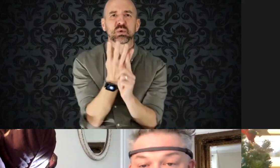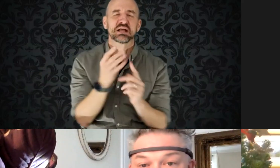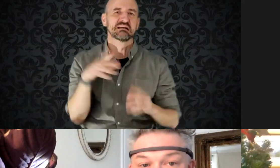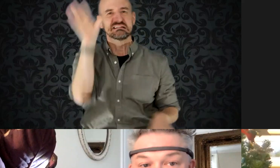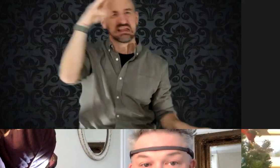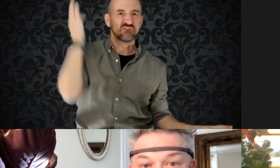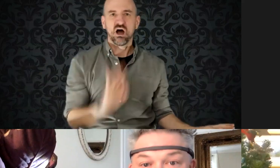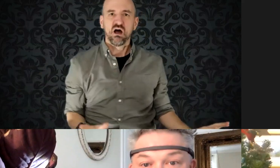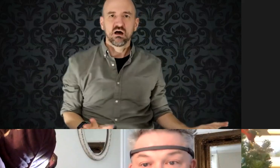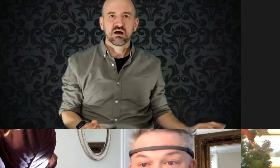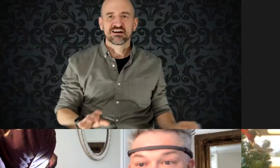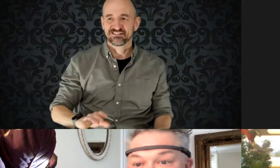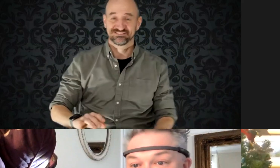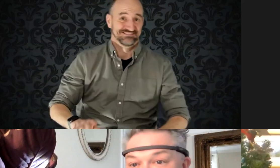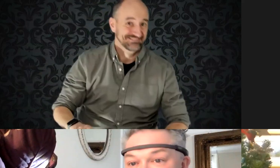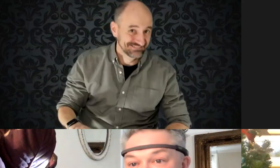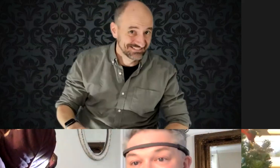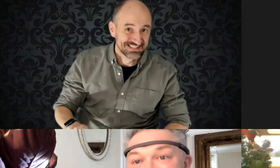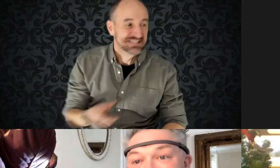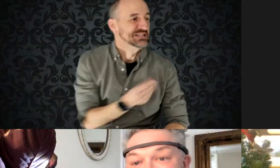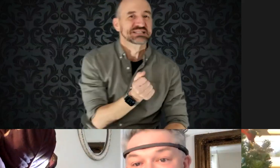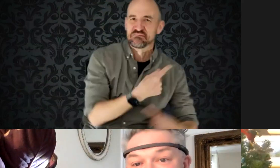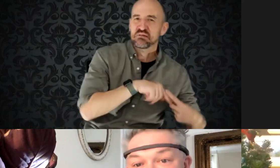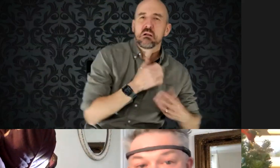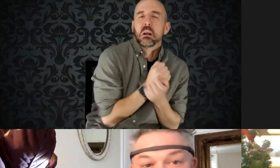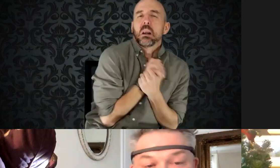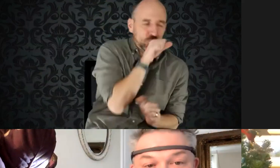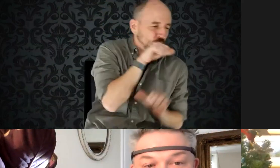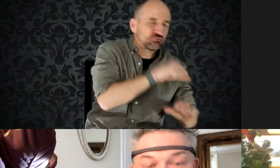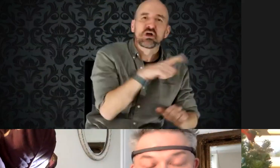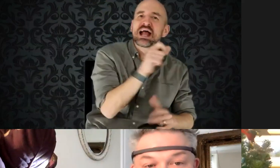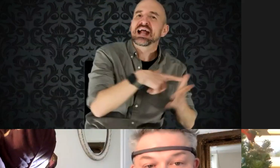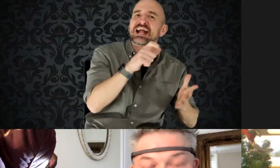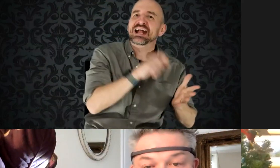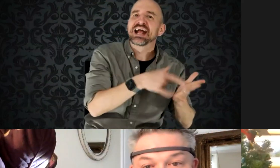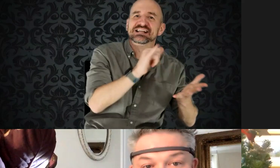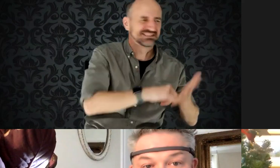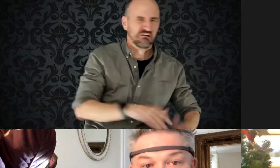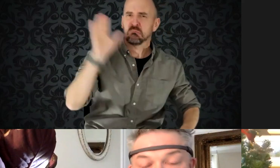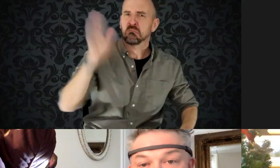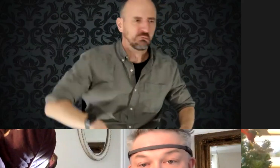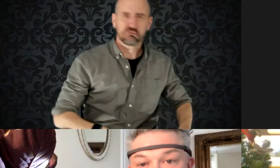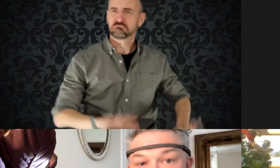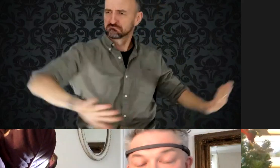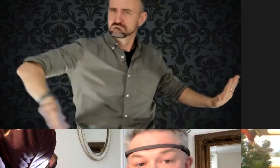That is fabulous! I have never been upstaged by a plan before, how can you follow that? It is fantastic!